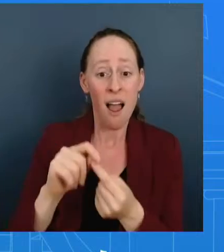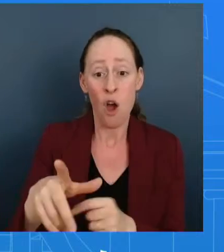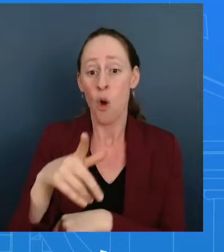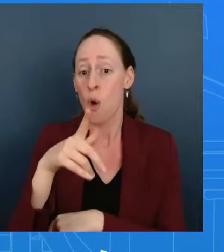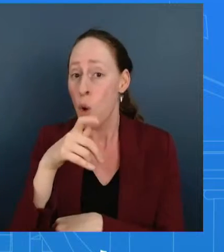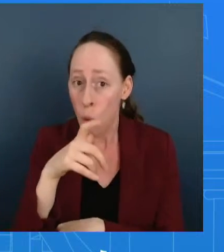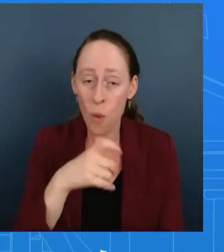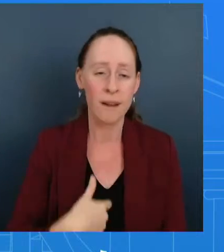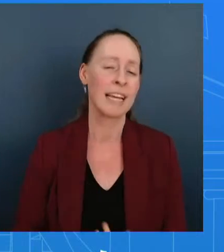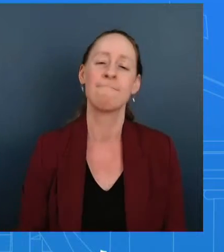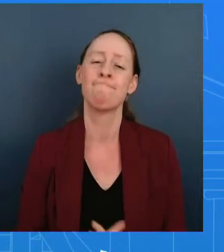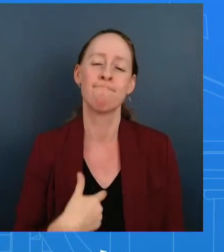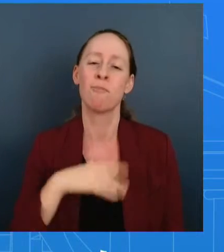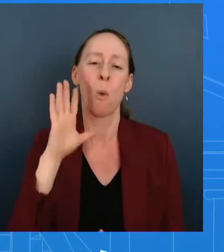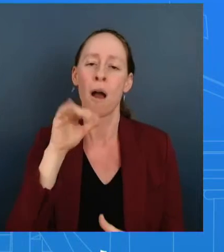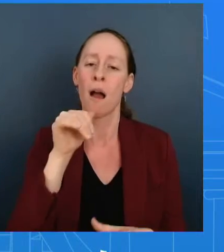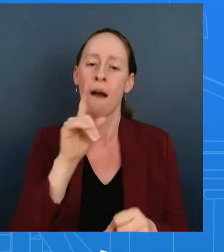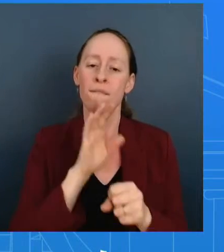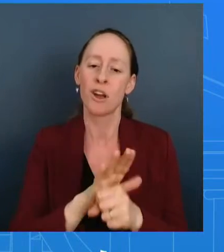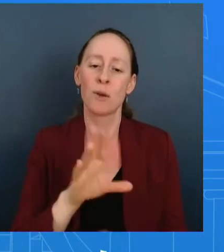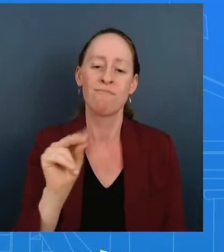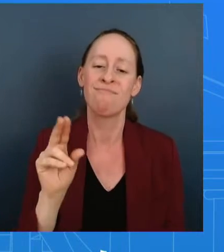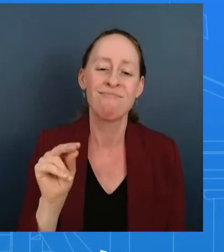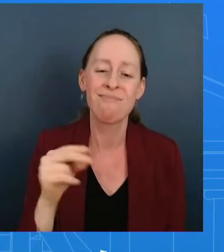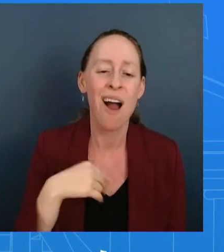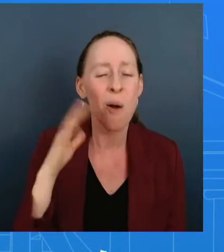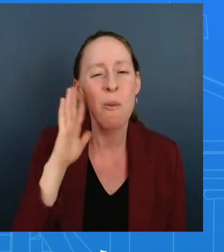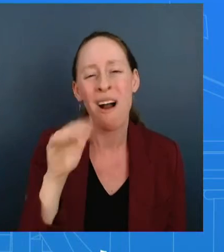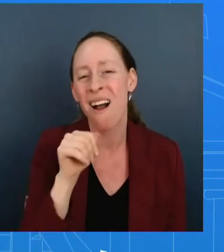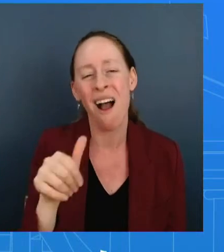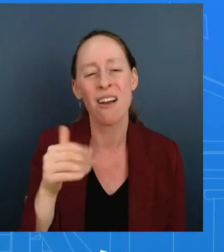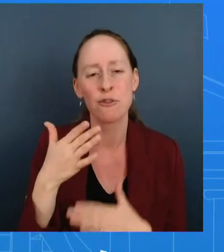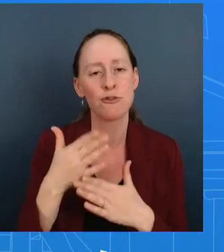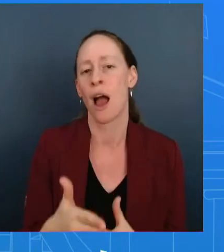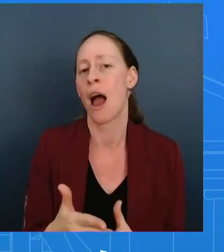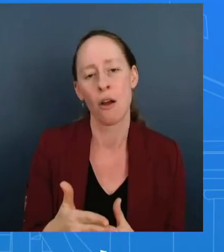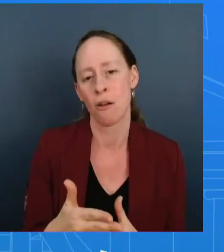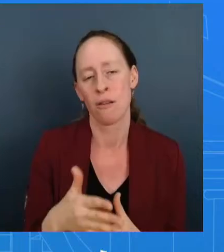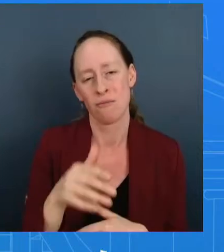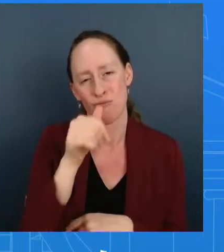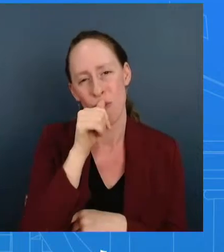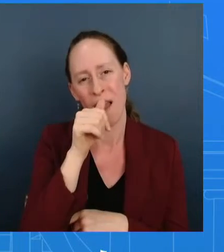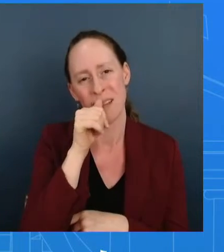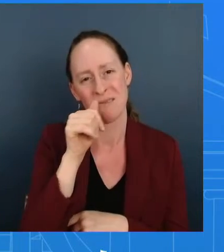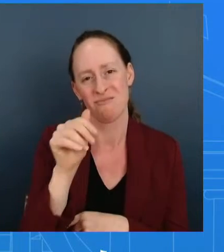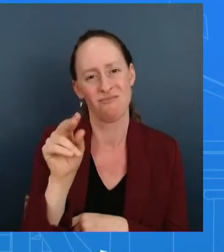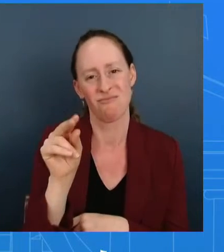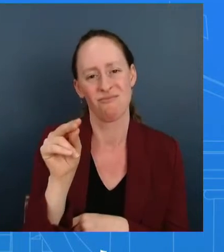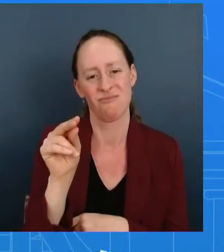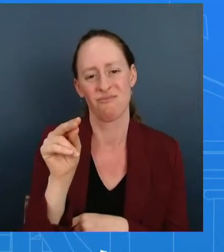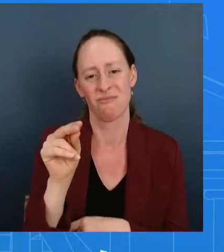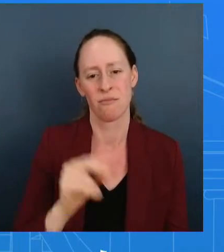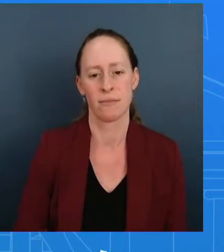A measure of privacy we have to be able to give people from here. The Press: One other question. Again, the president -- the president's -- The Press: We're just looking for clarification. (Cross-talk.) Ms. Jean-Pierre: Hold on. Hold on, guys. Come on. Come on, Kelly O.